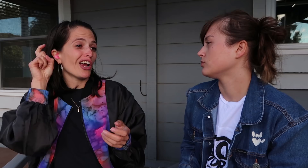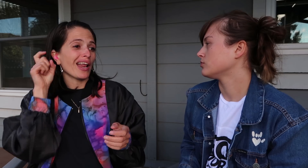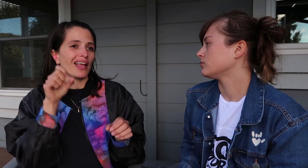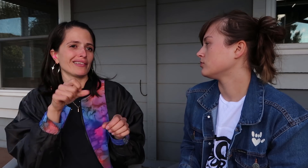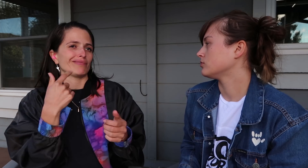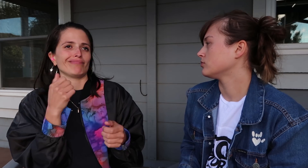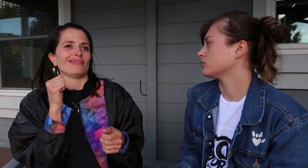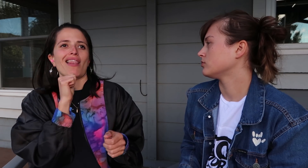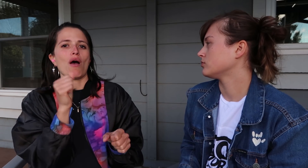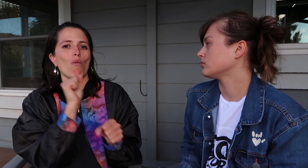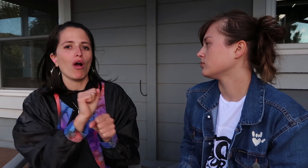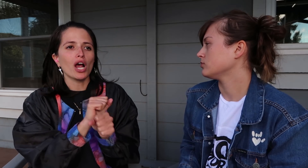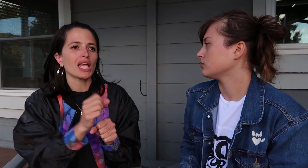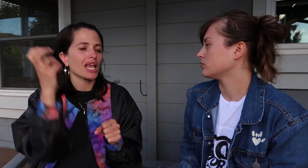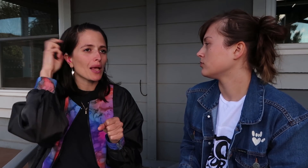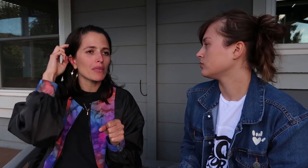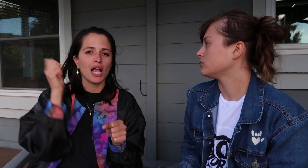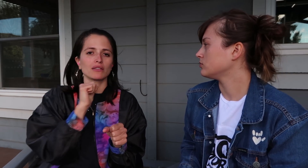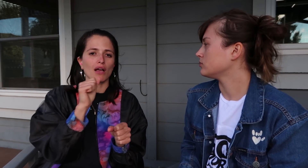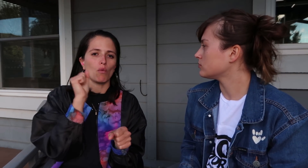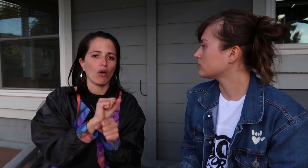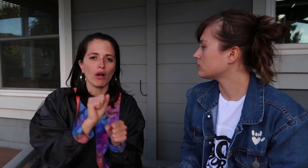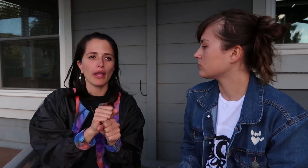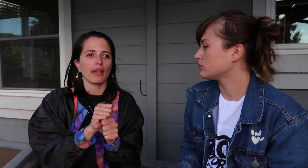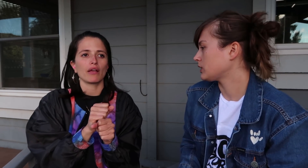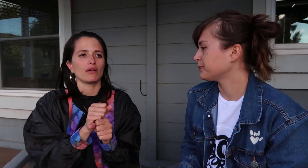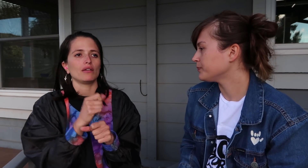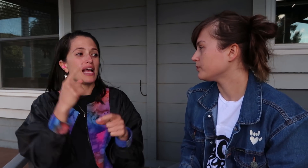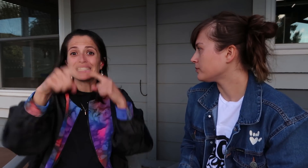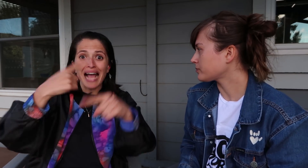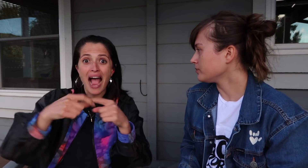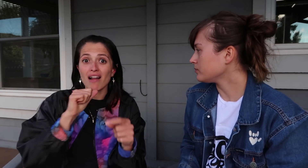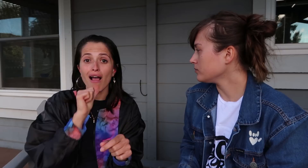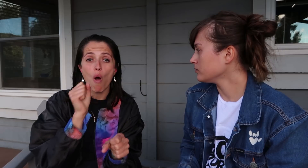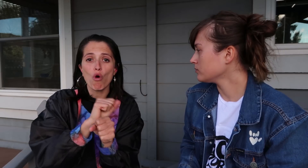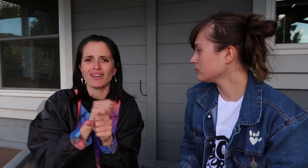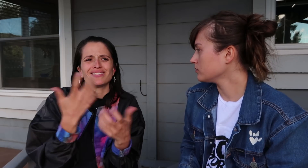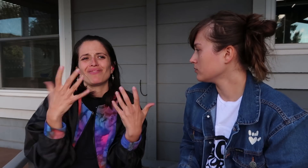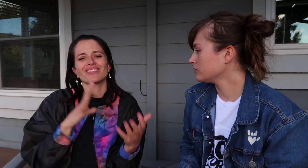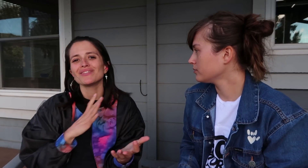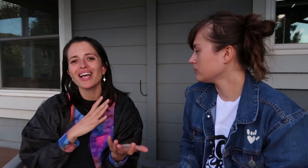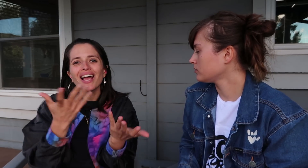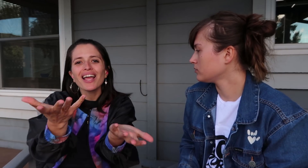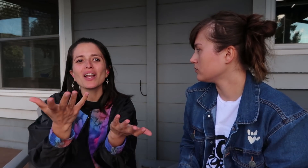So if hearing aids don't work for you, implants don't work for you or signing doesn't work for you,